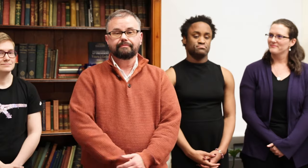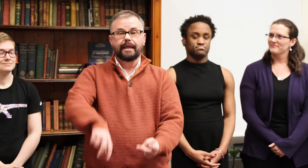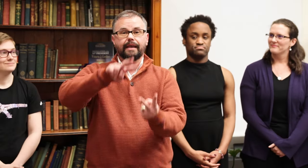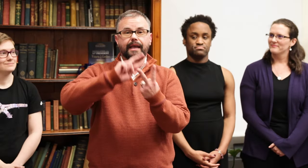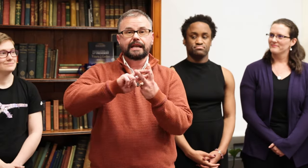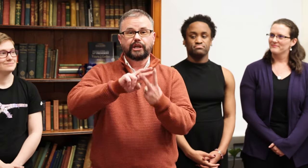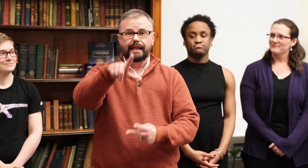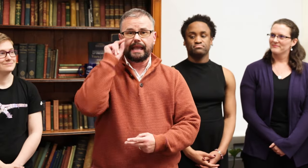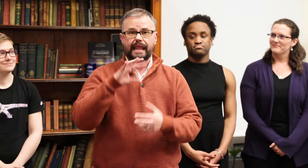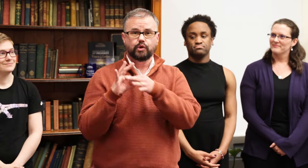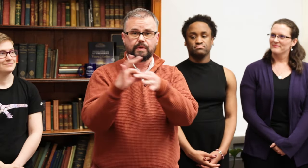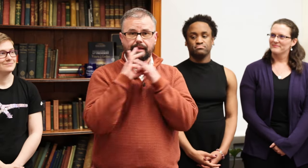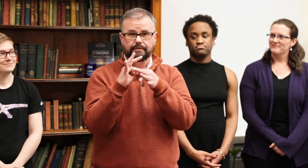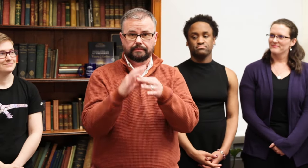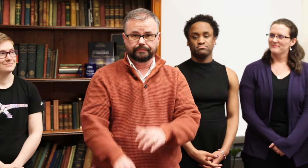#GallaudetUnite